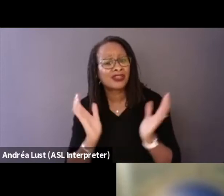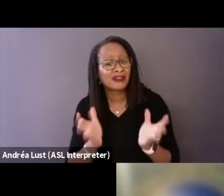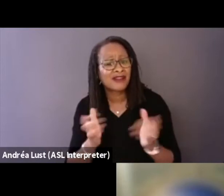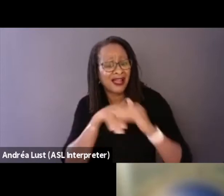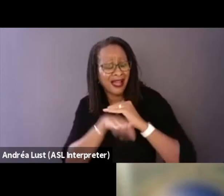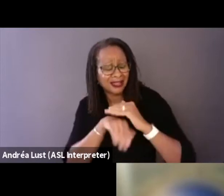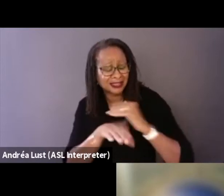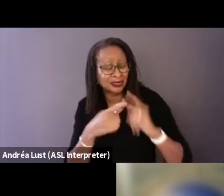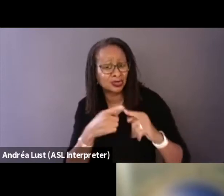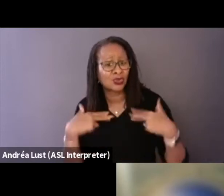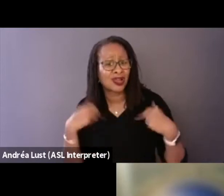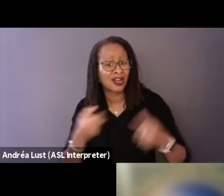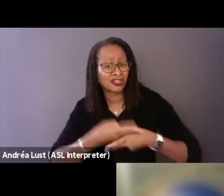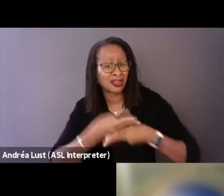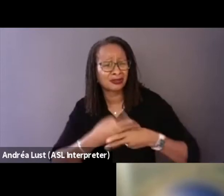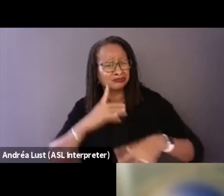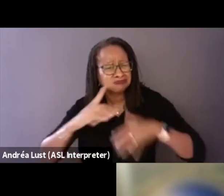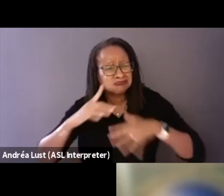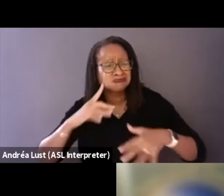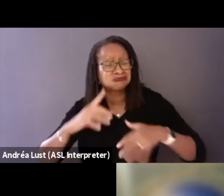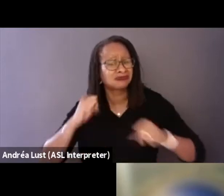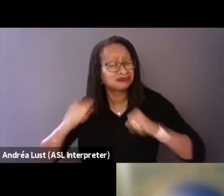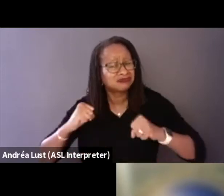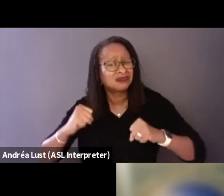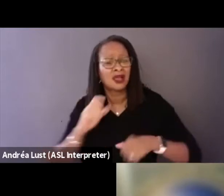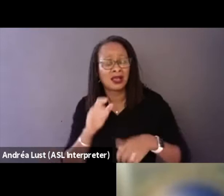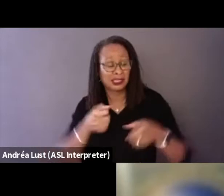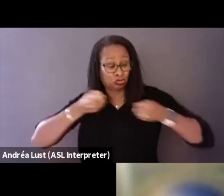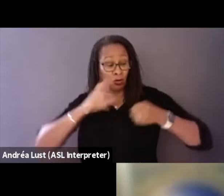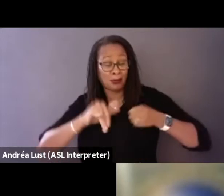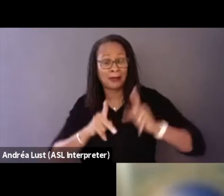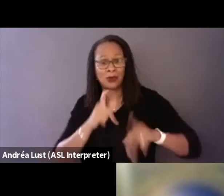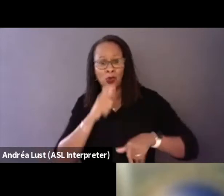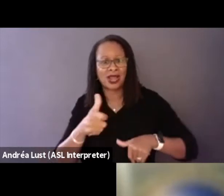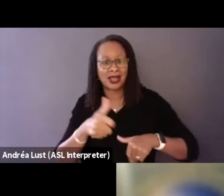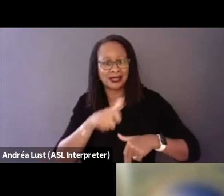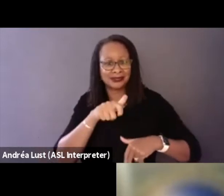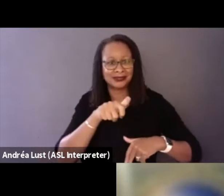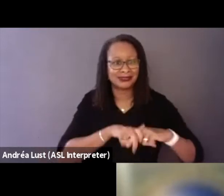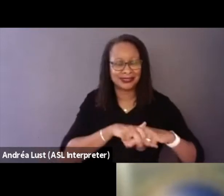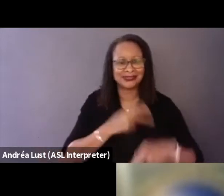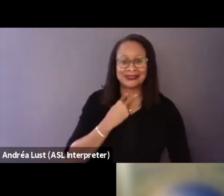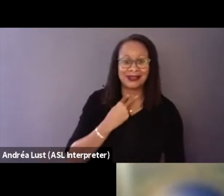was really loud and noisy and dominated by people who were not sitting stuck in waiting rooms at Highland Hospital.